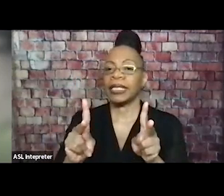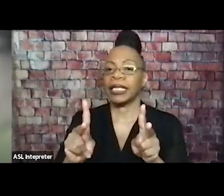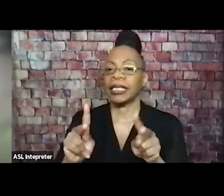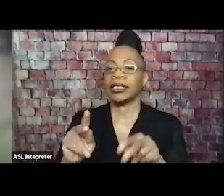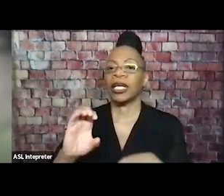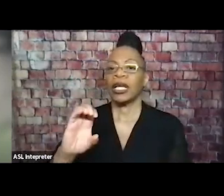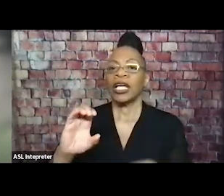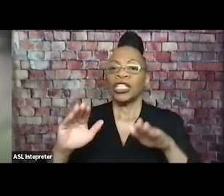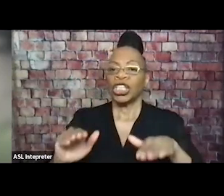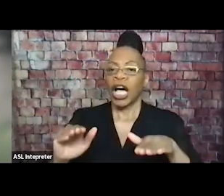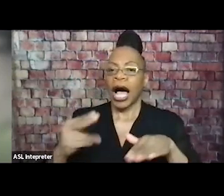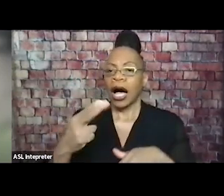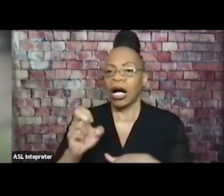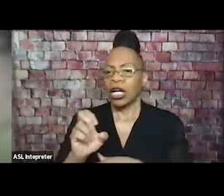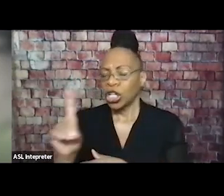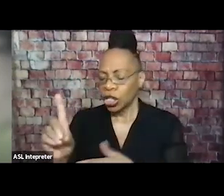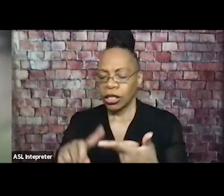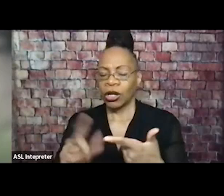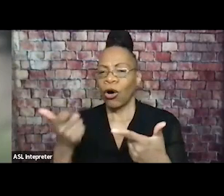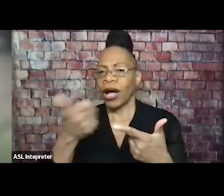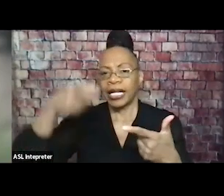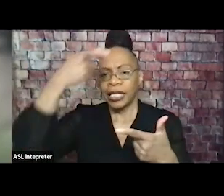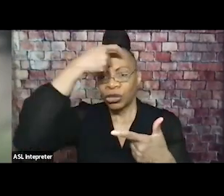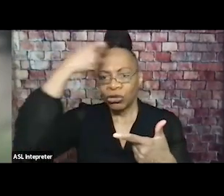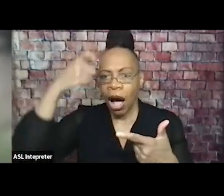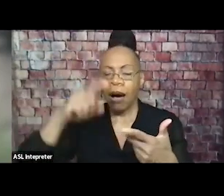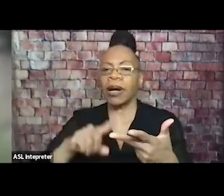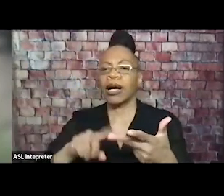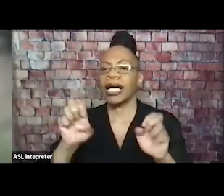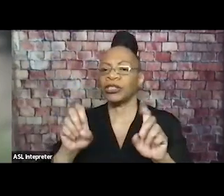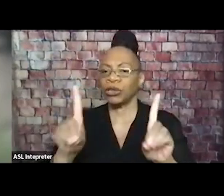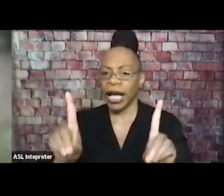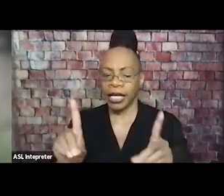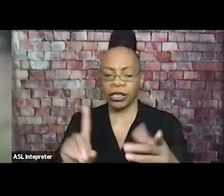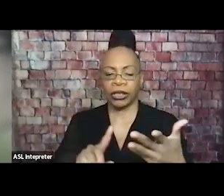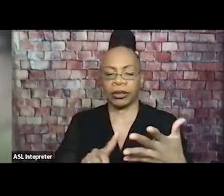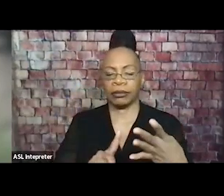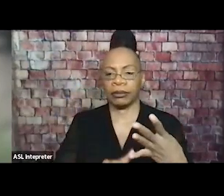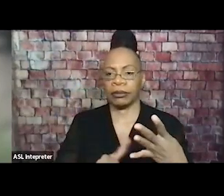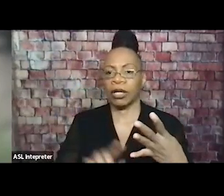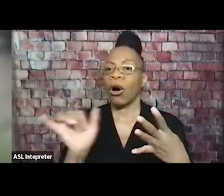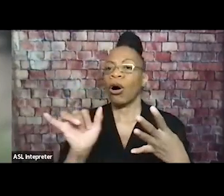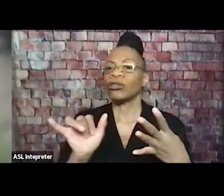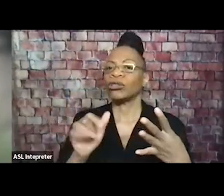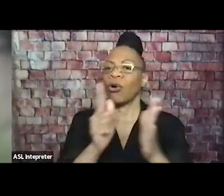their education history, and their legal history. We have some overarching goals